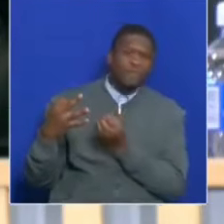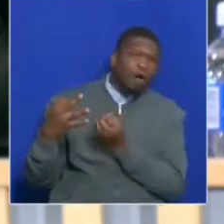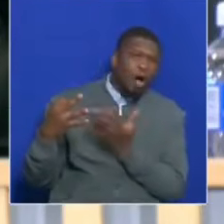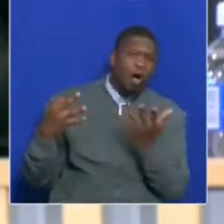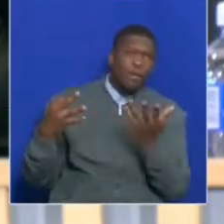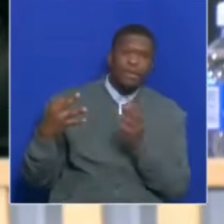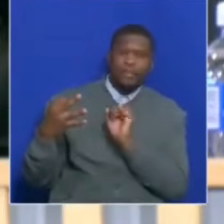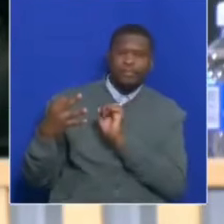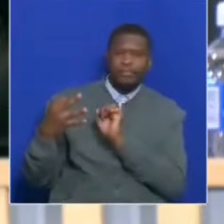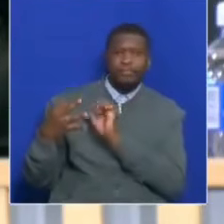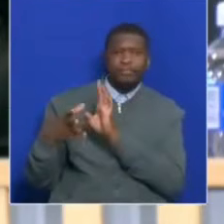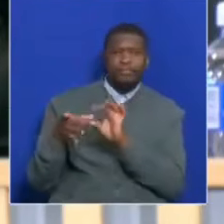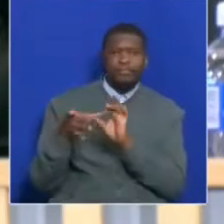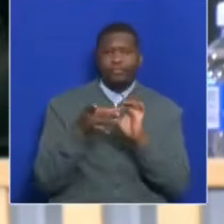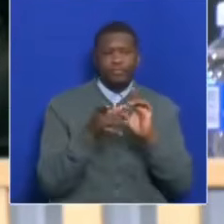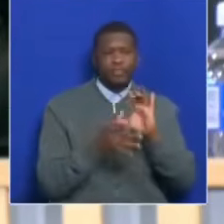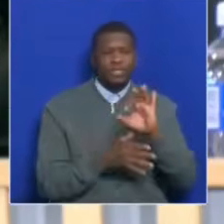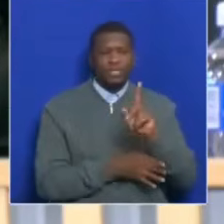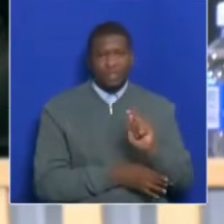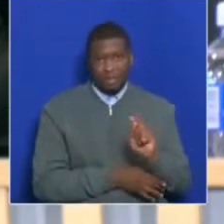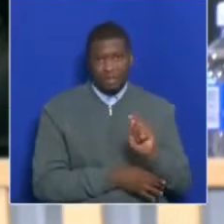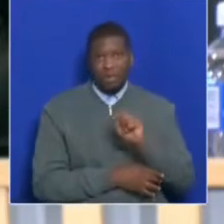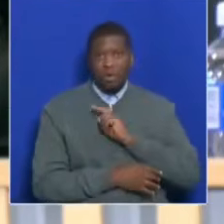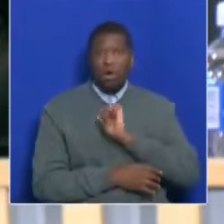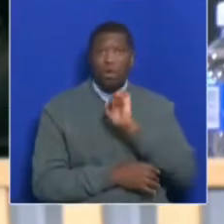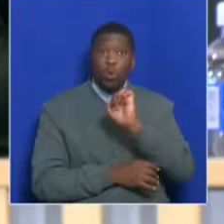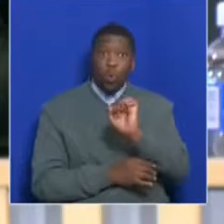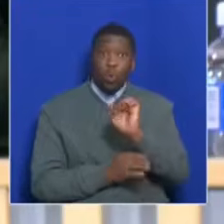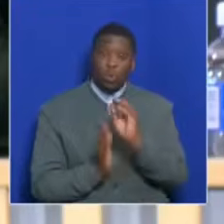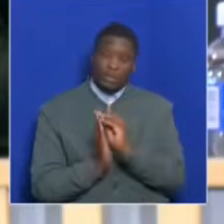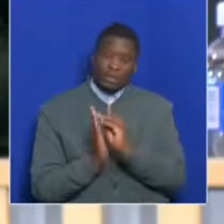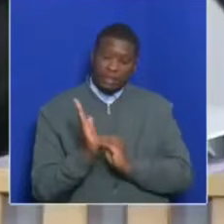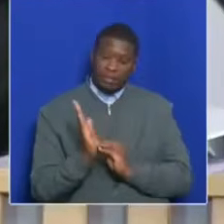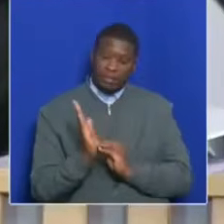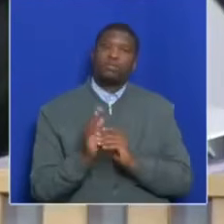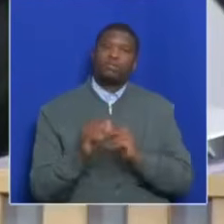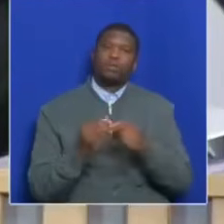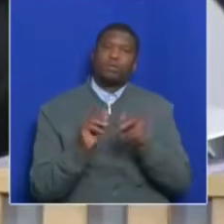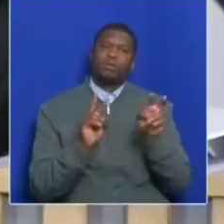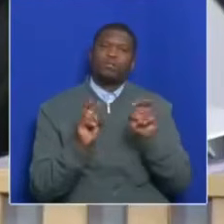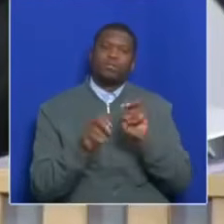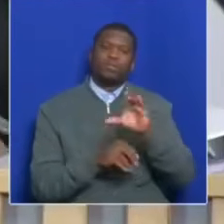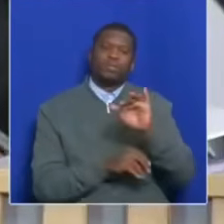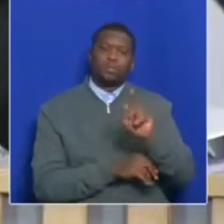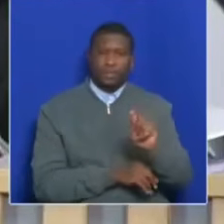statement focuses on cash in transits. Okay, I can't give you that number there is actually